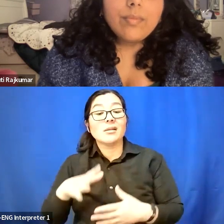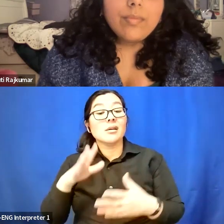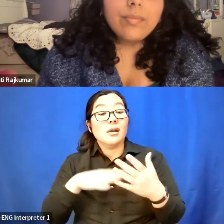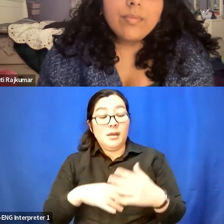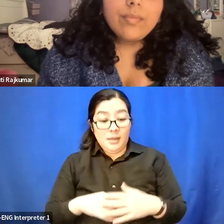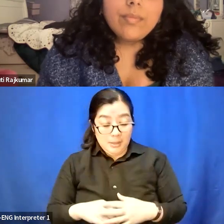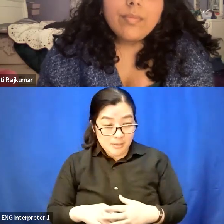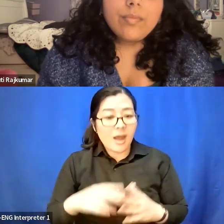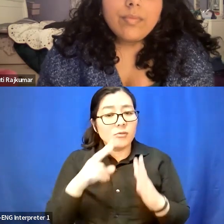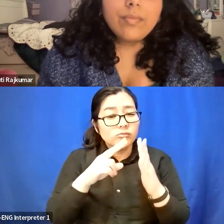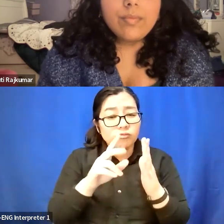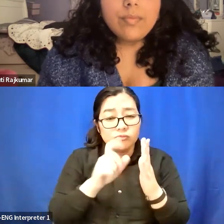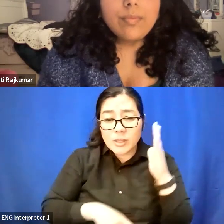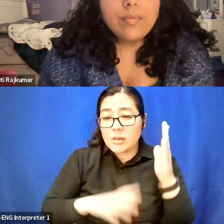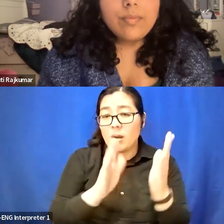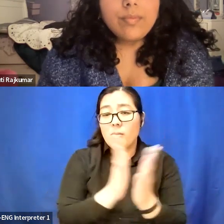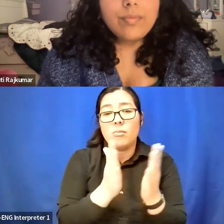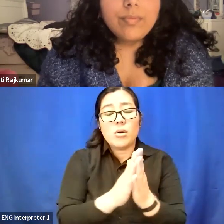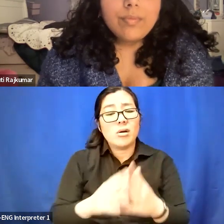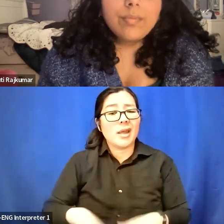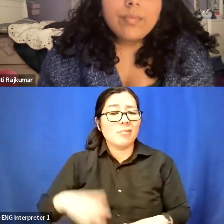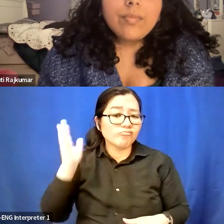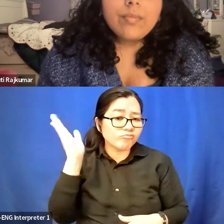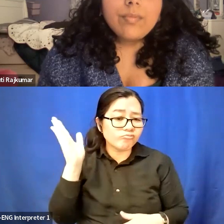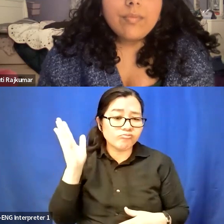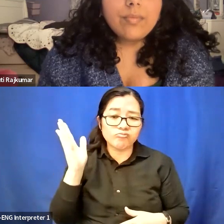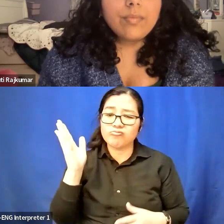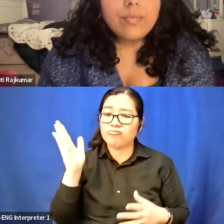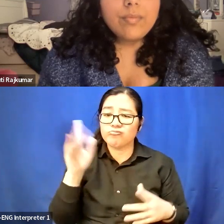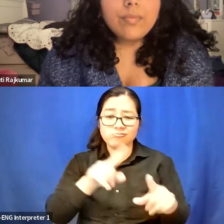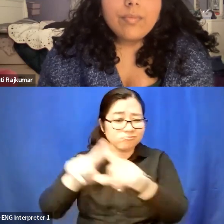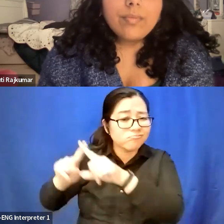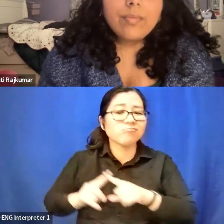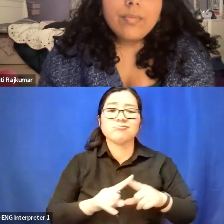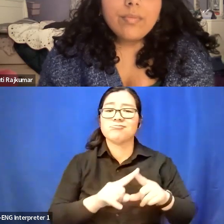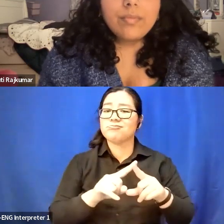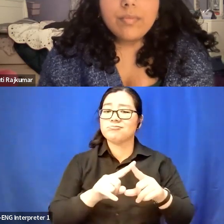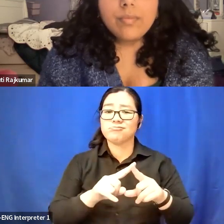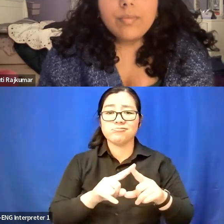and like worked with disability rights organizations